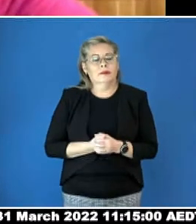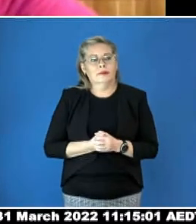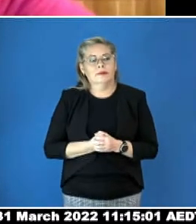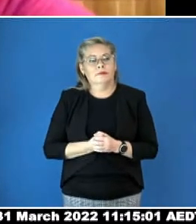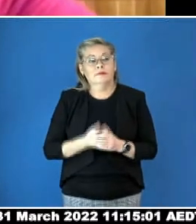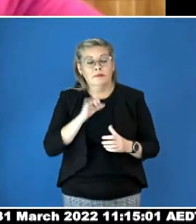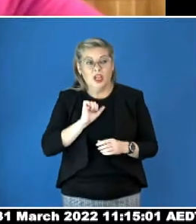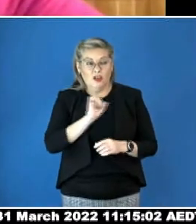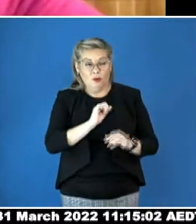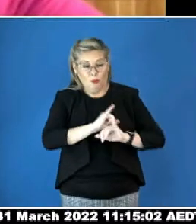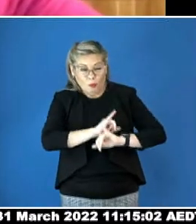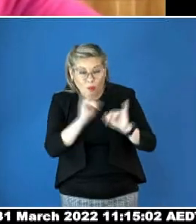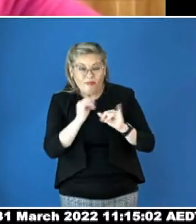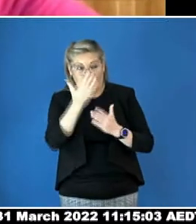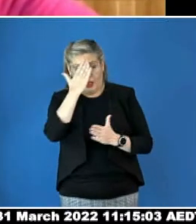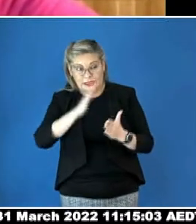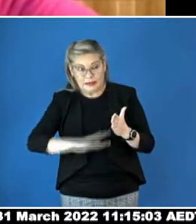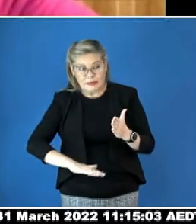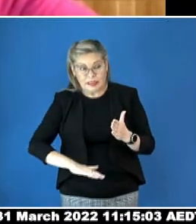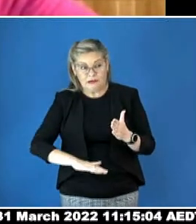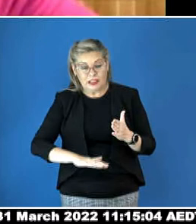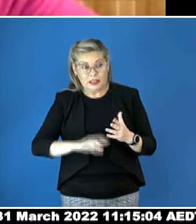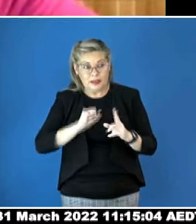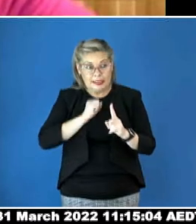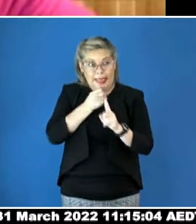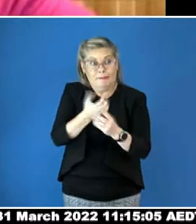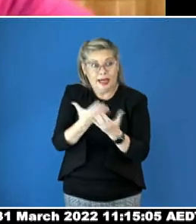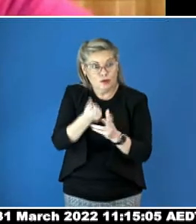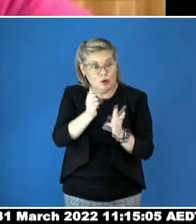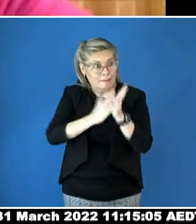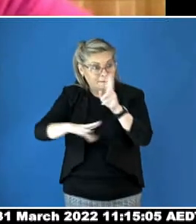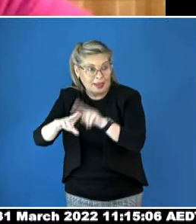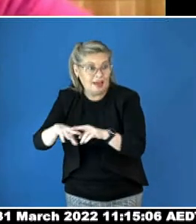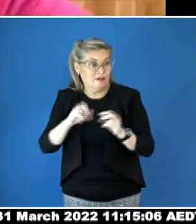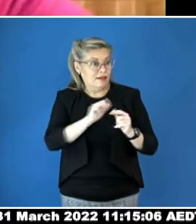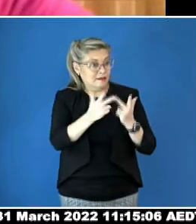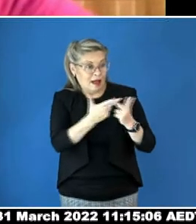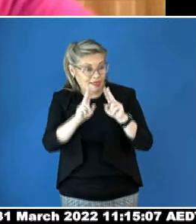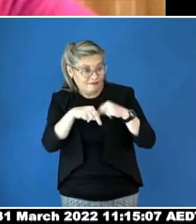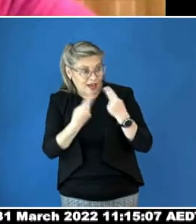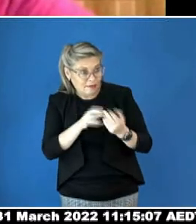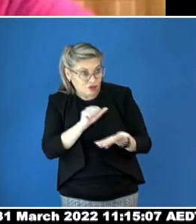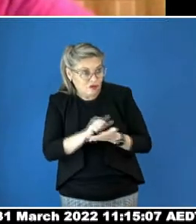how people have responded to Niky and the impact on Niky of these events that go back